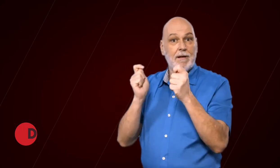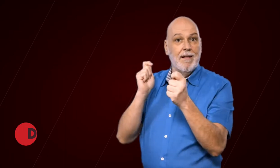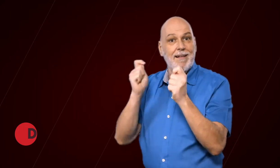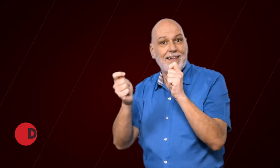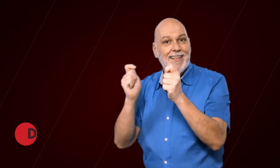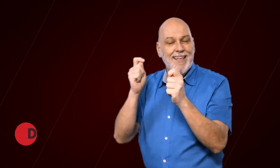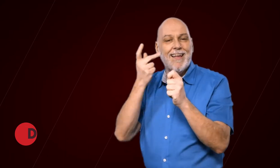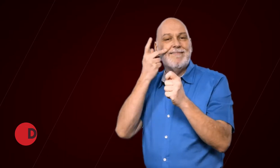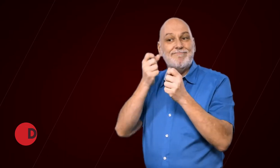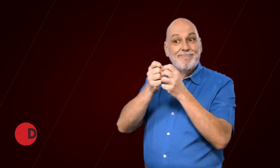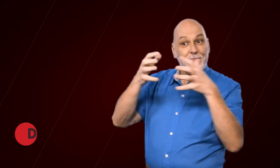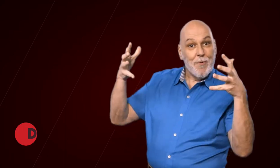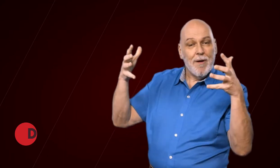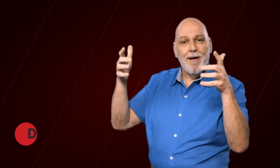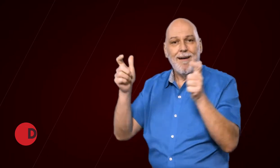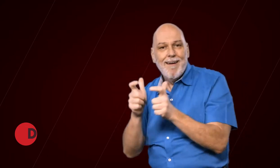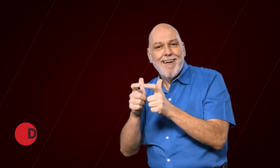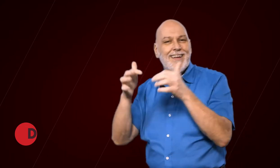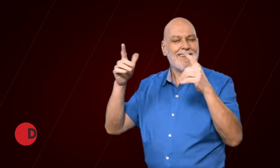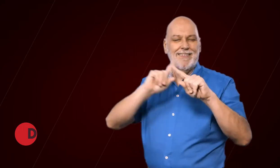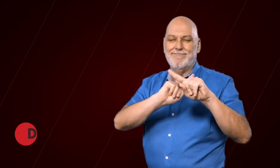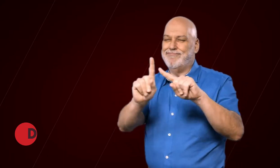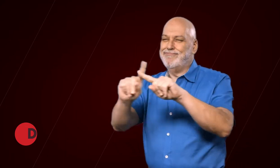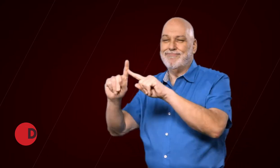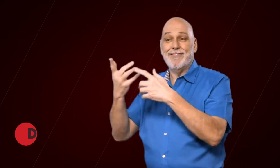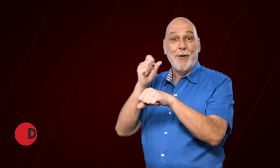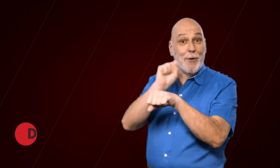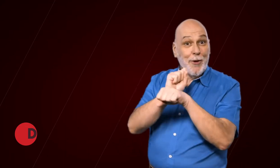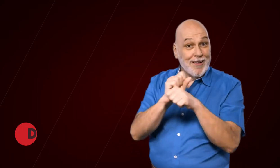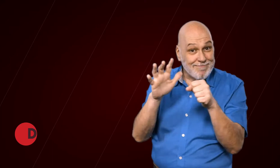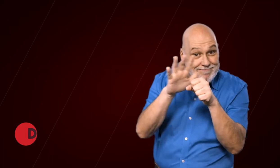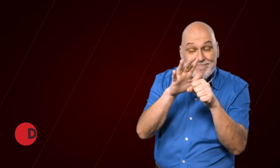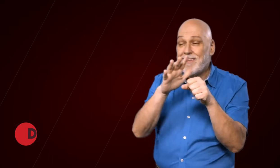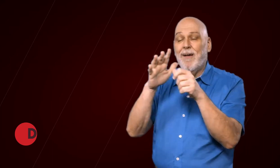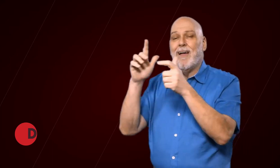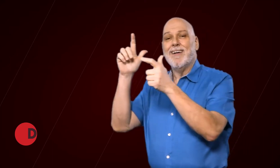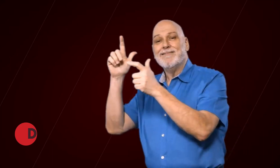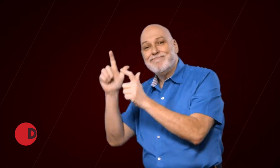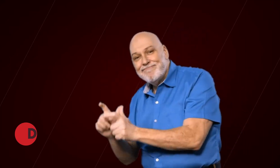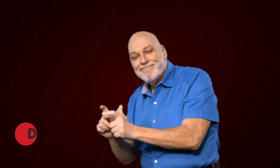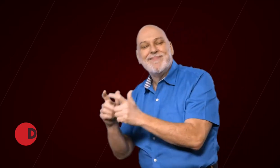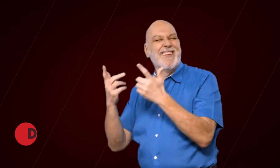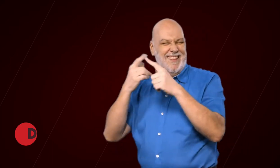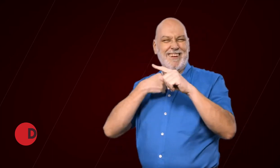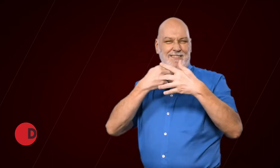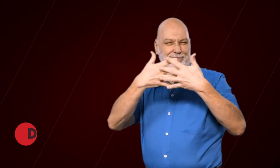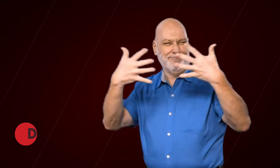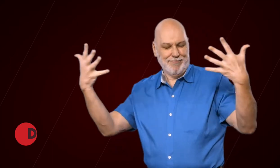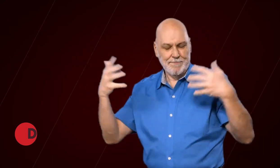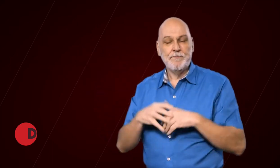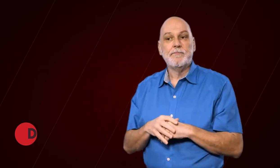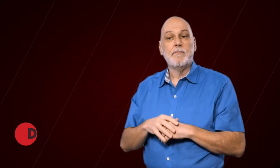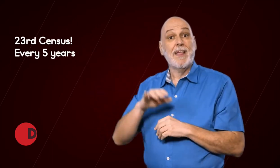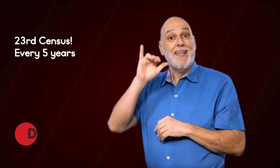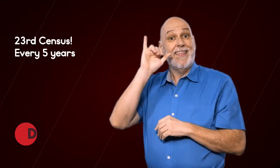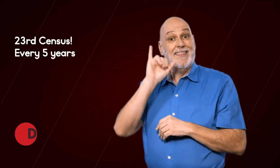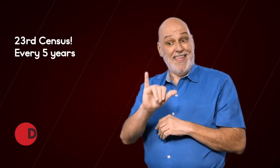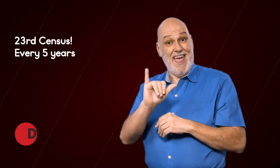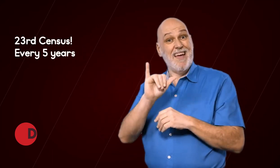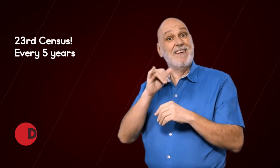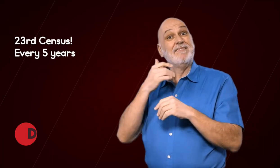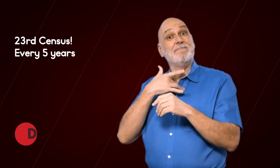takes the Census every five years.